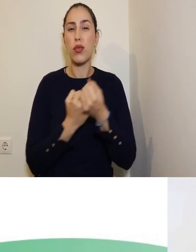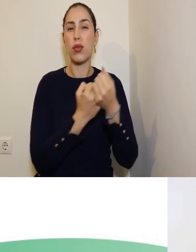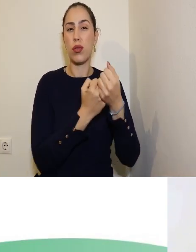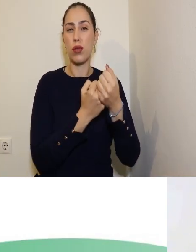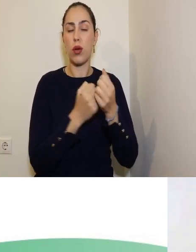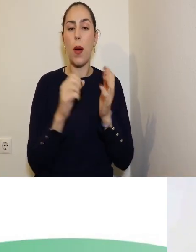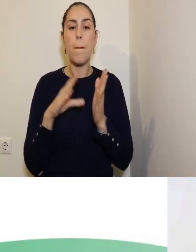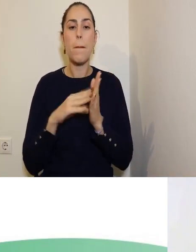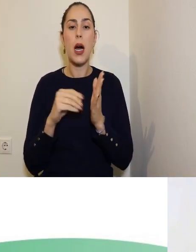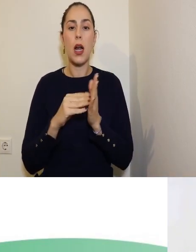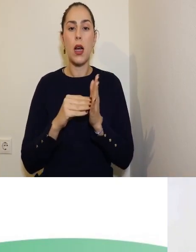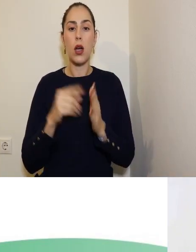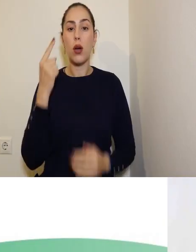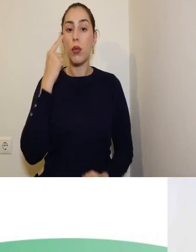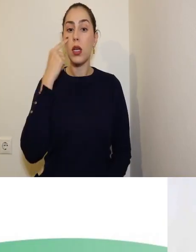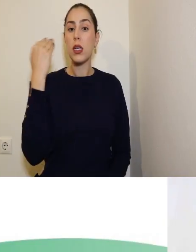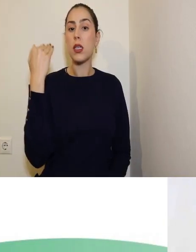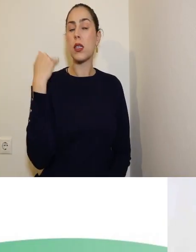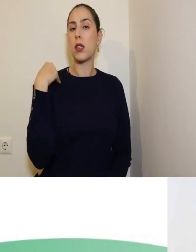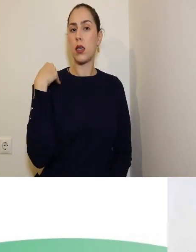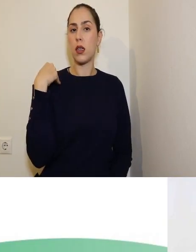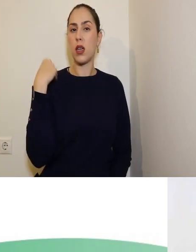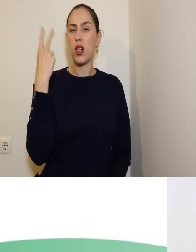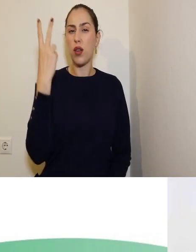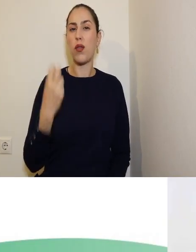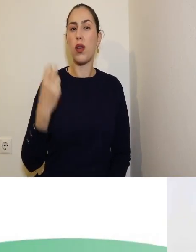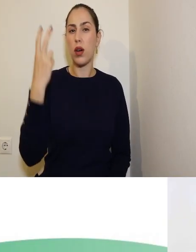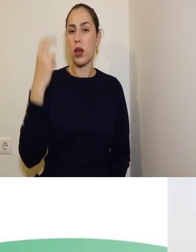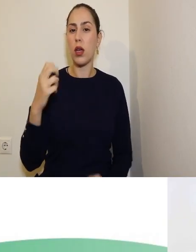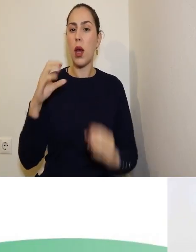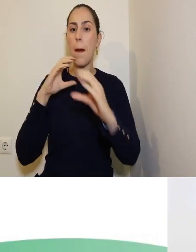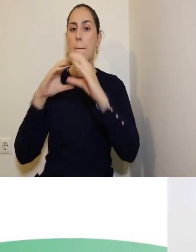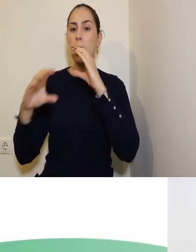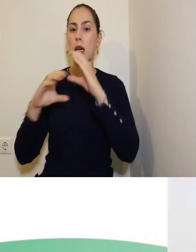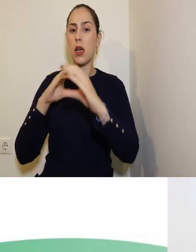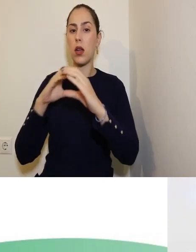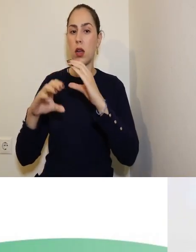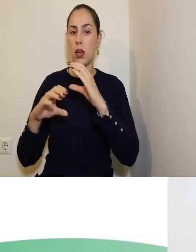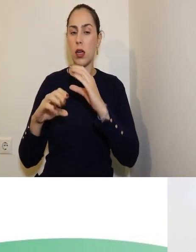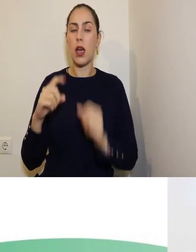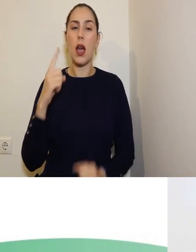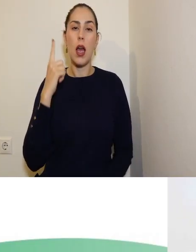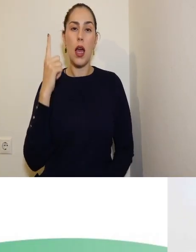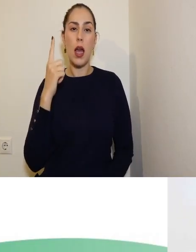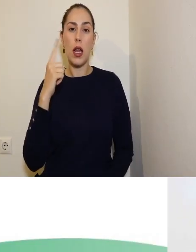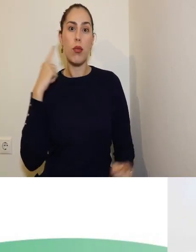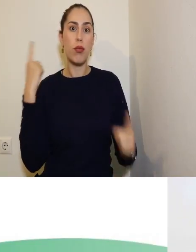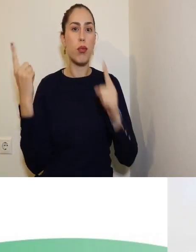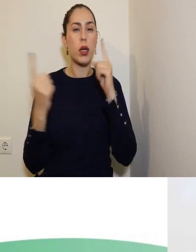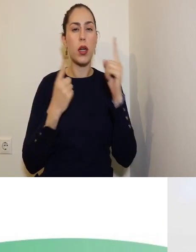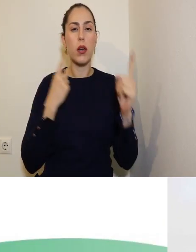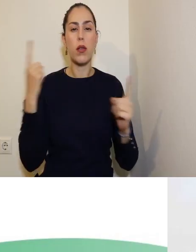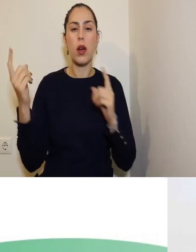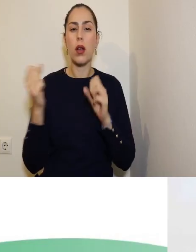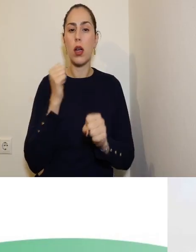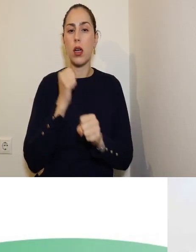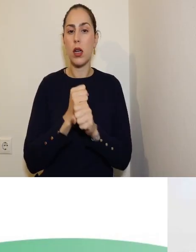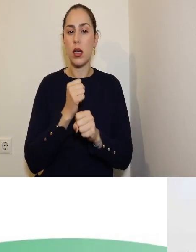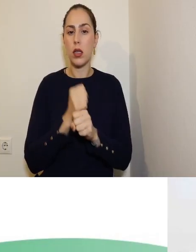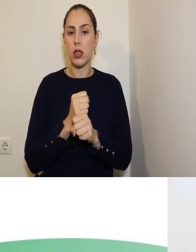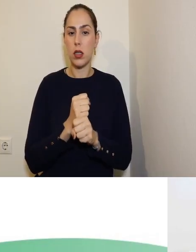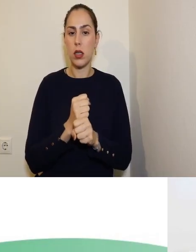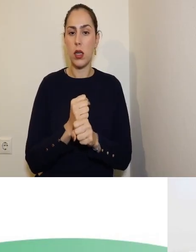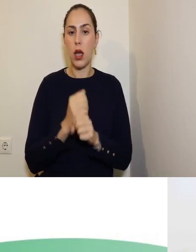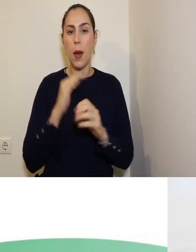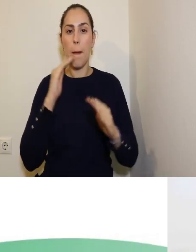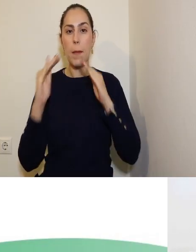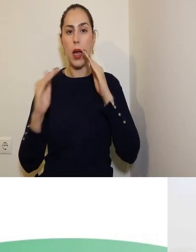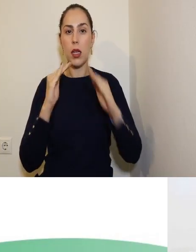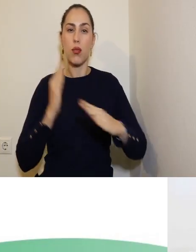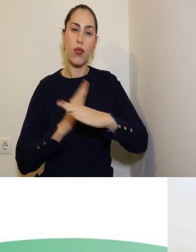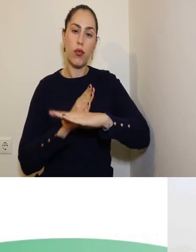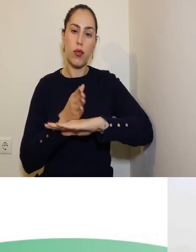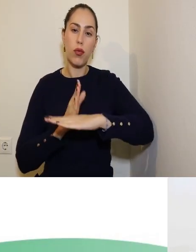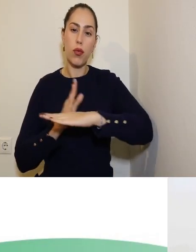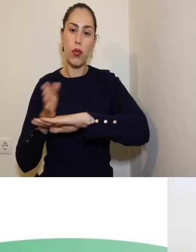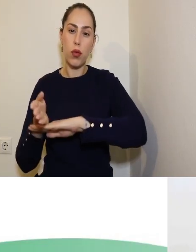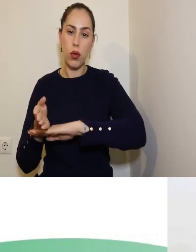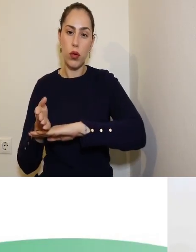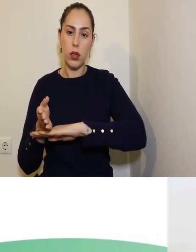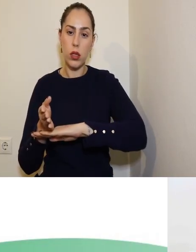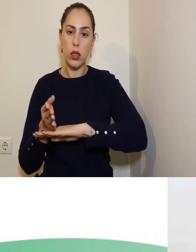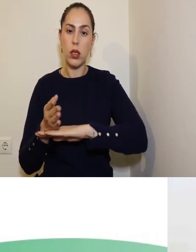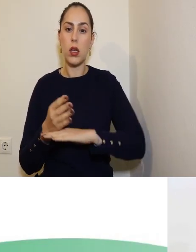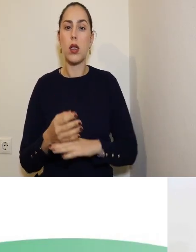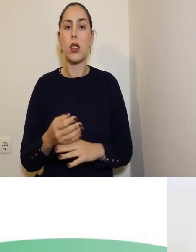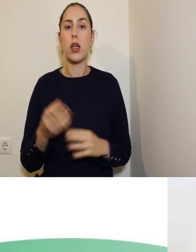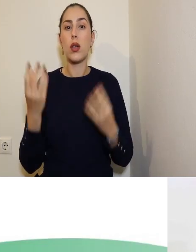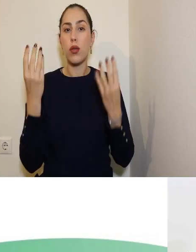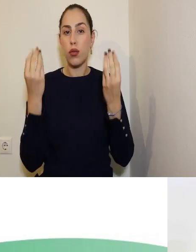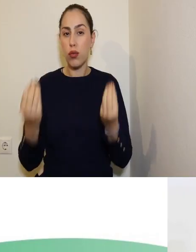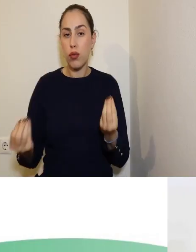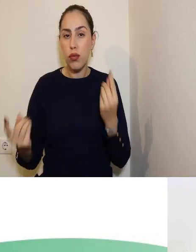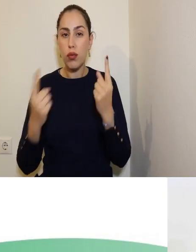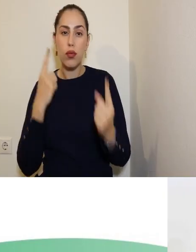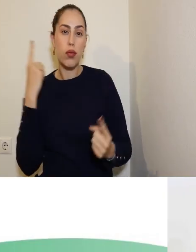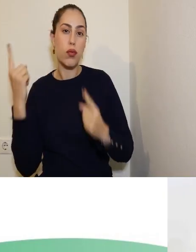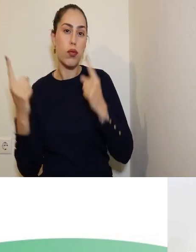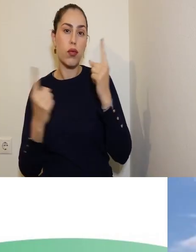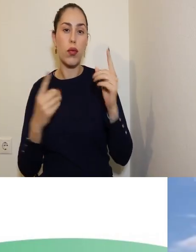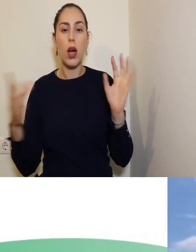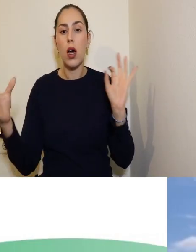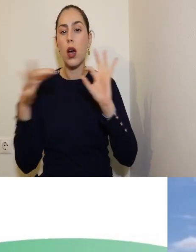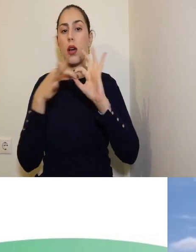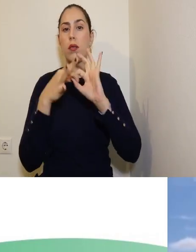Facilitating such recruitment could come from specialized training, technological support (e.g. visual signage, communication applications) and a work environment that incorporates accessibility and sustainability practices.